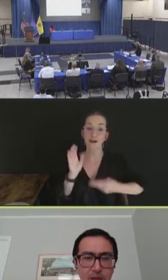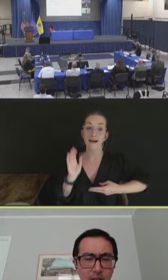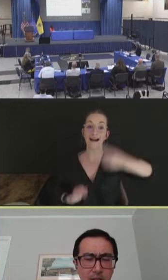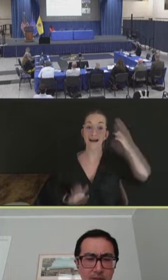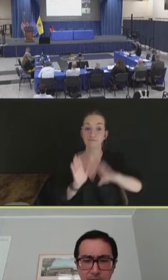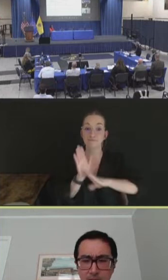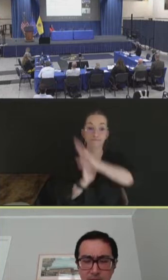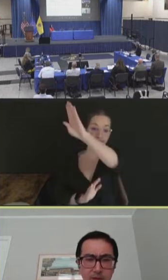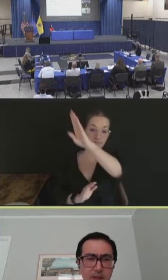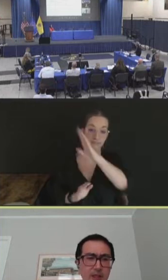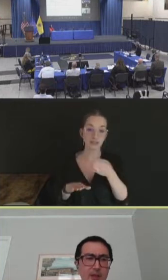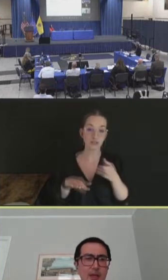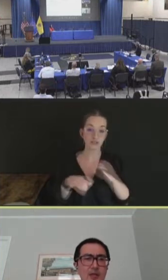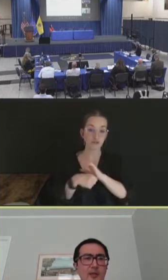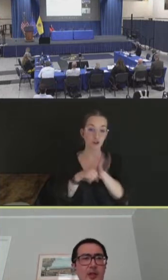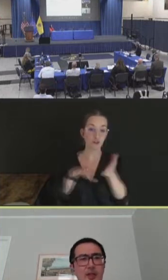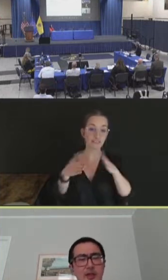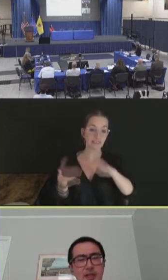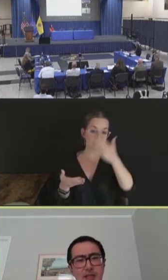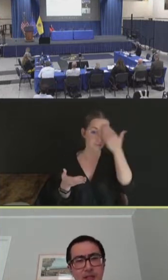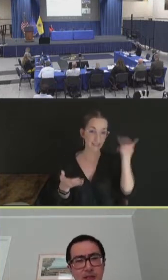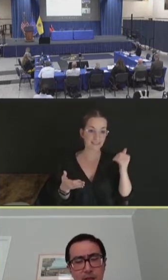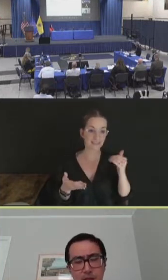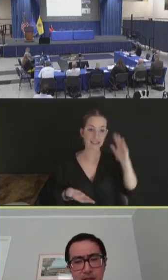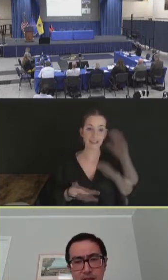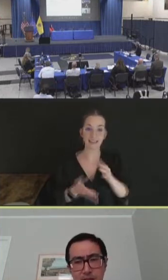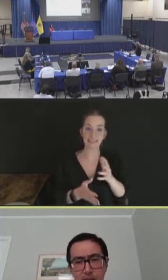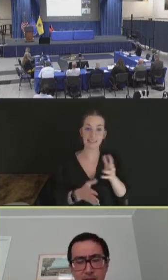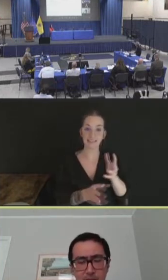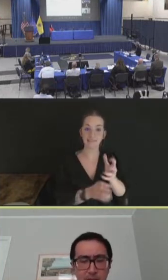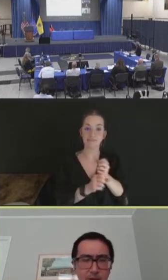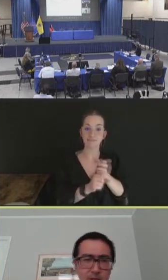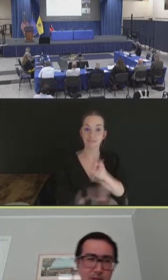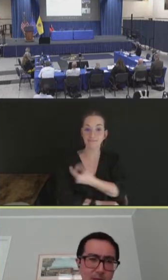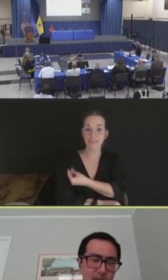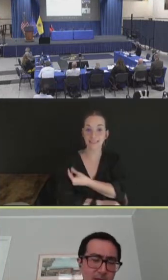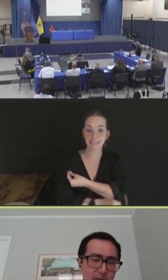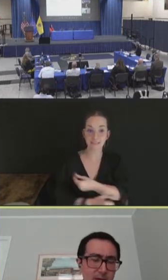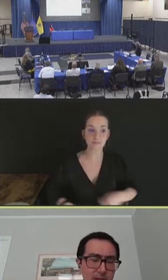I'll talk now about some of our recommendations. So, I mentioned our first paper coming out